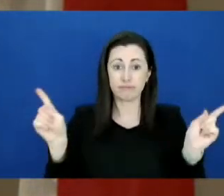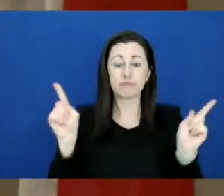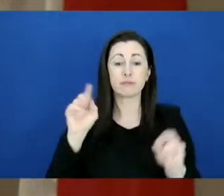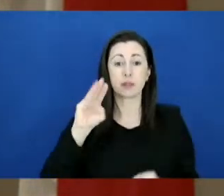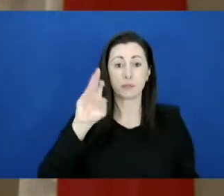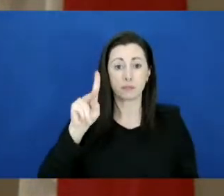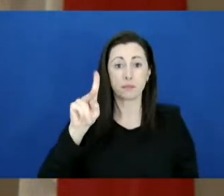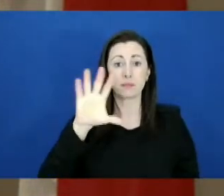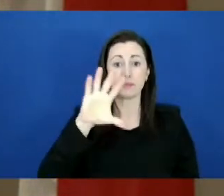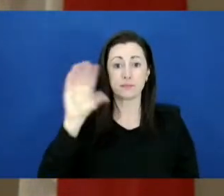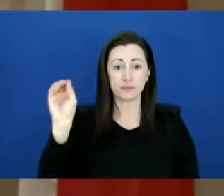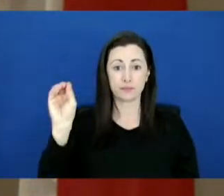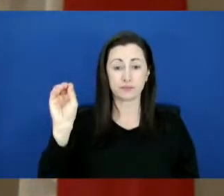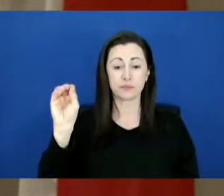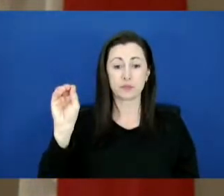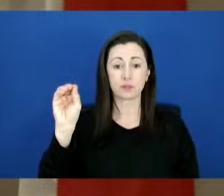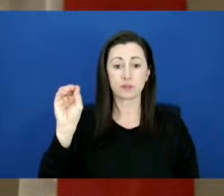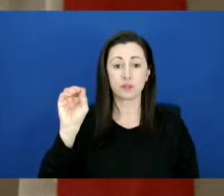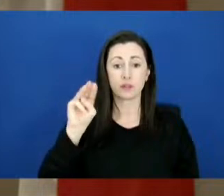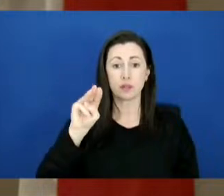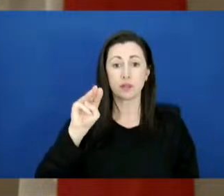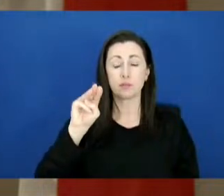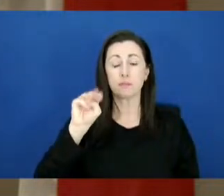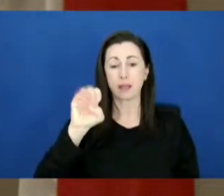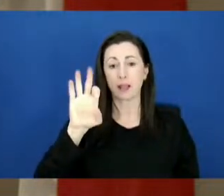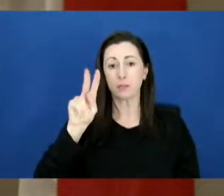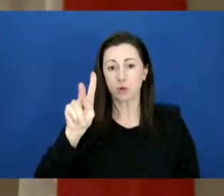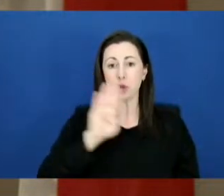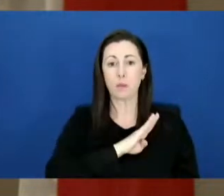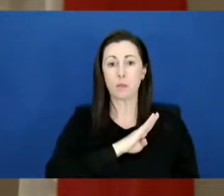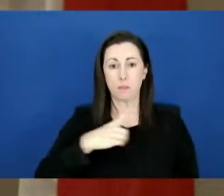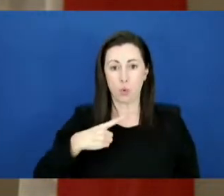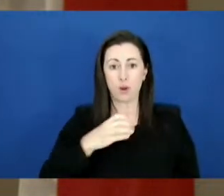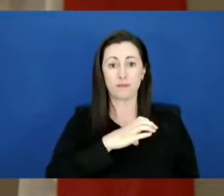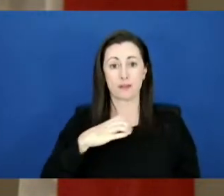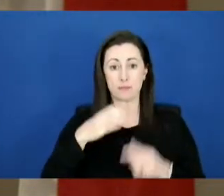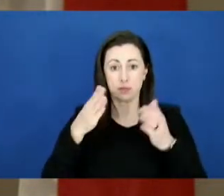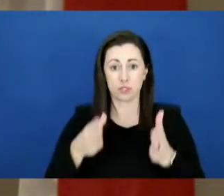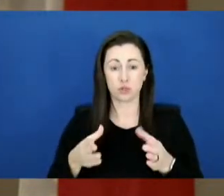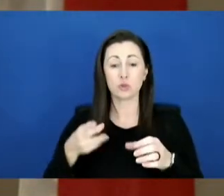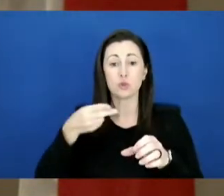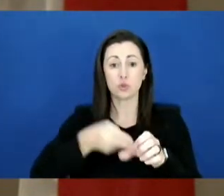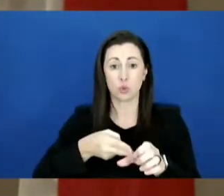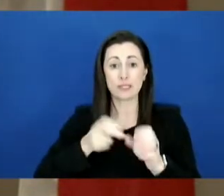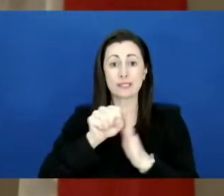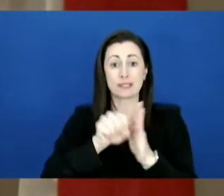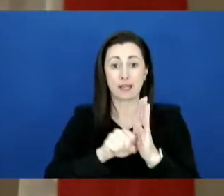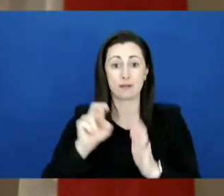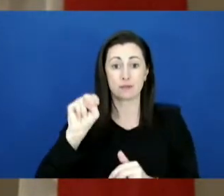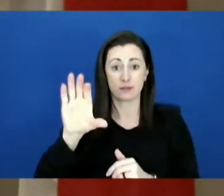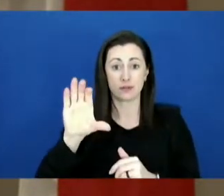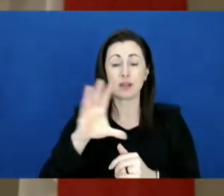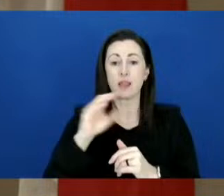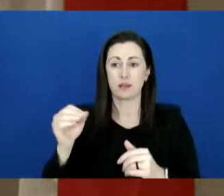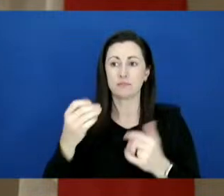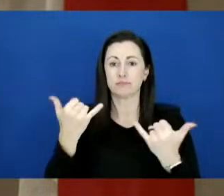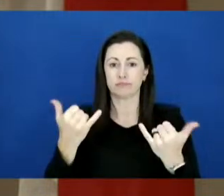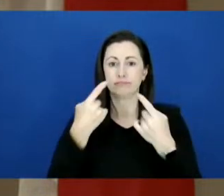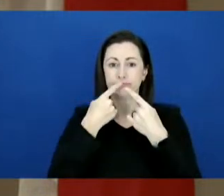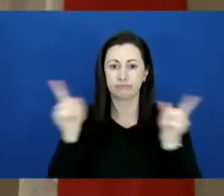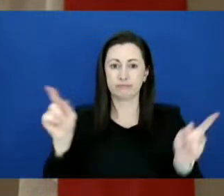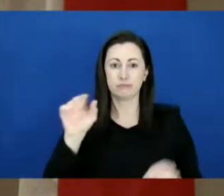NOW, THEREFORE, BE IT RESOLVED